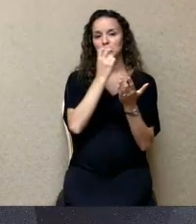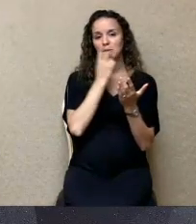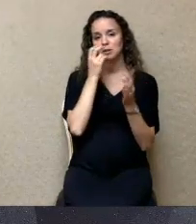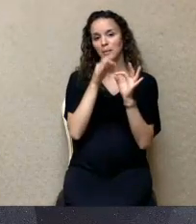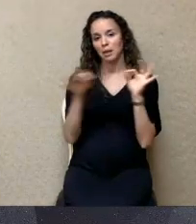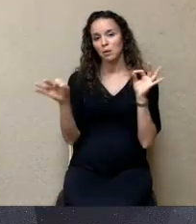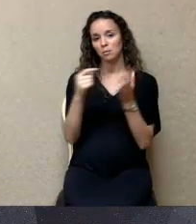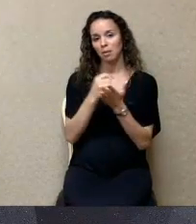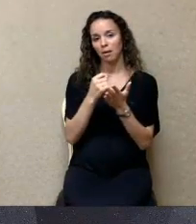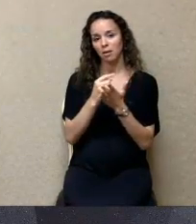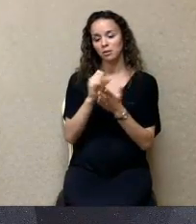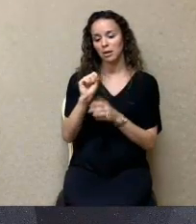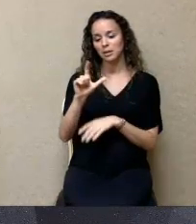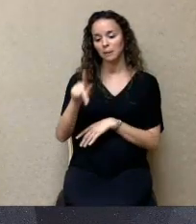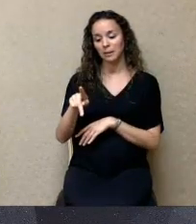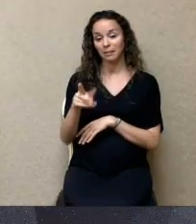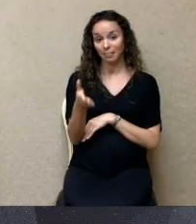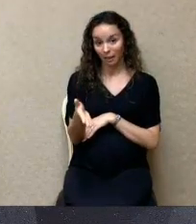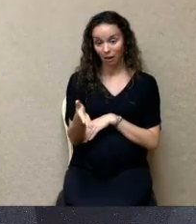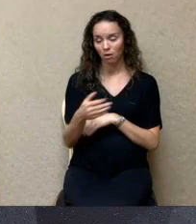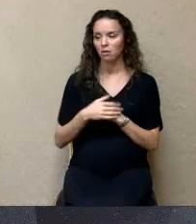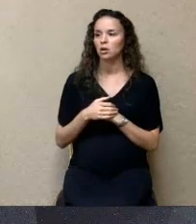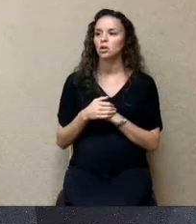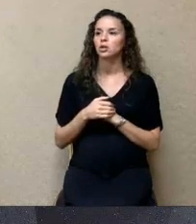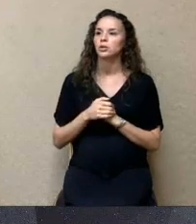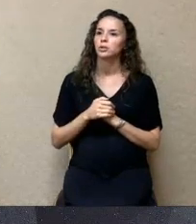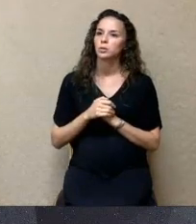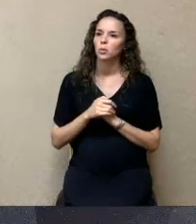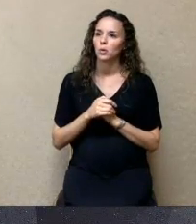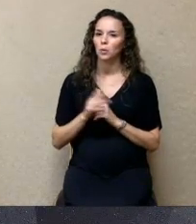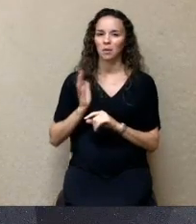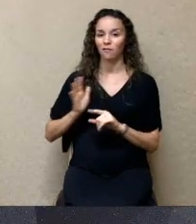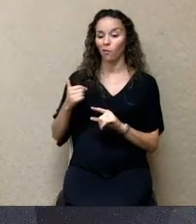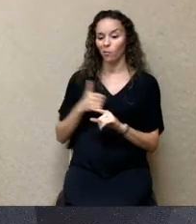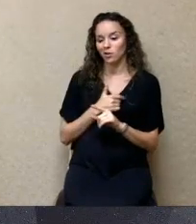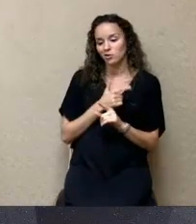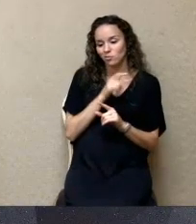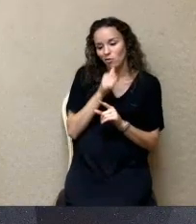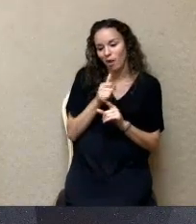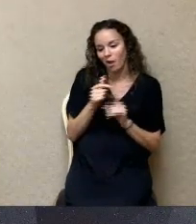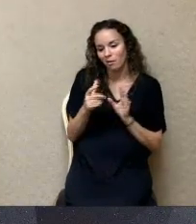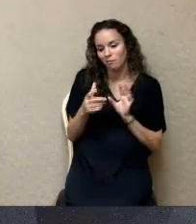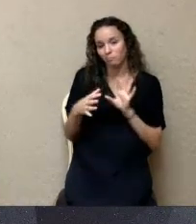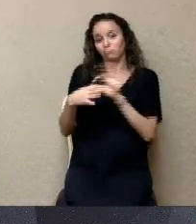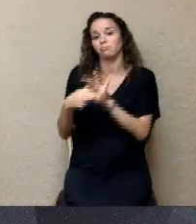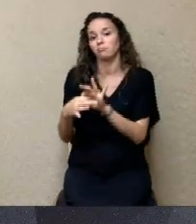And so, it was kind of a matter of that we weren't really linked in with that population but it is growing.